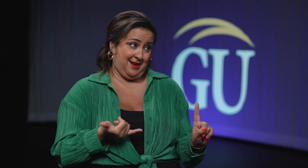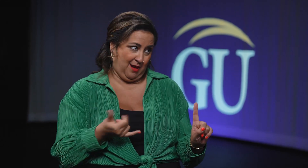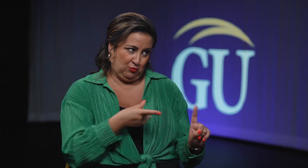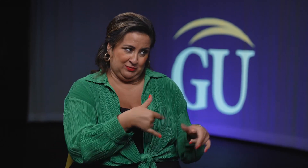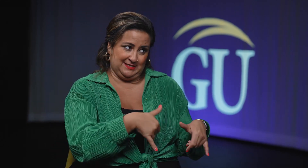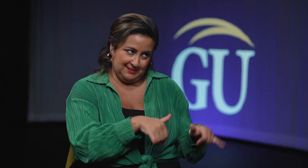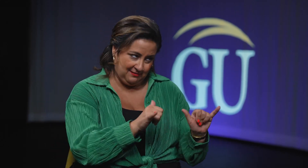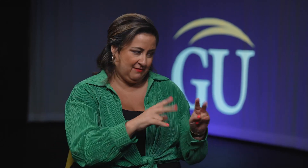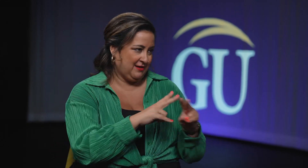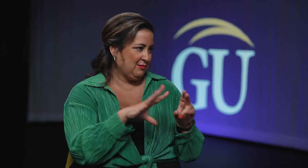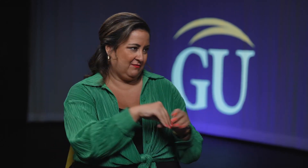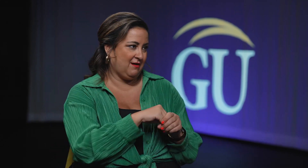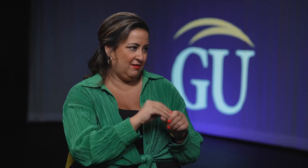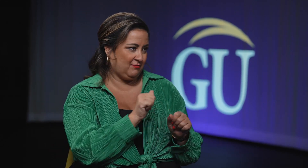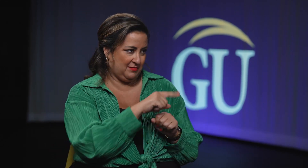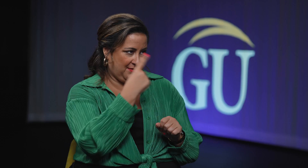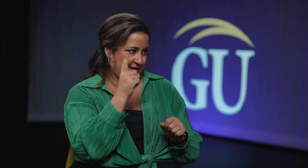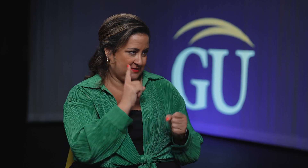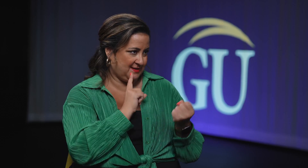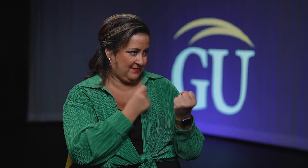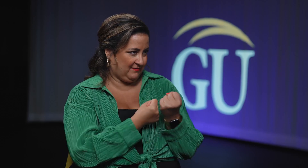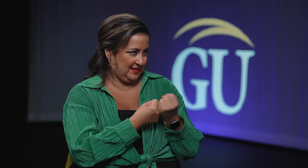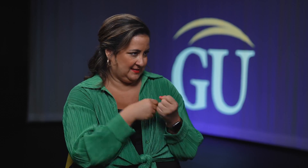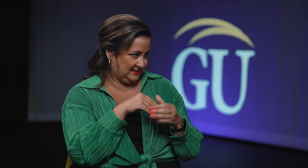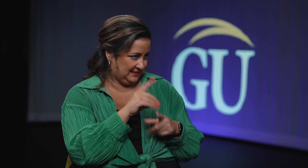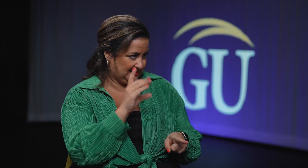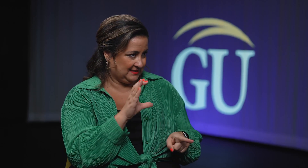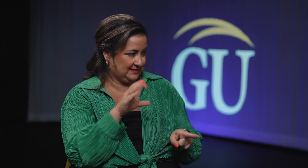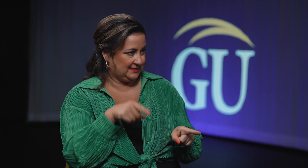Today, you're still very involved with Black Deaf advocacy in DC, right?